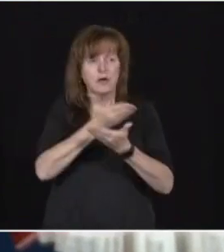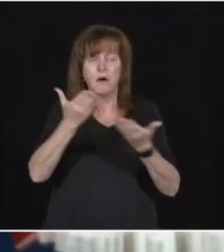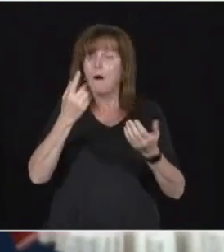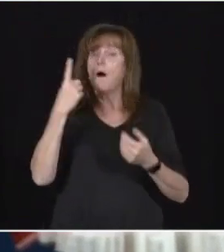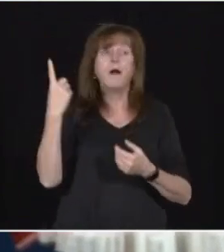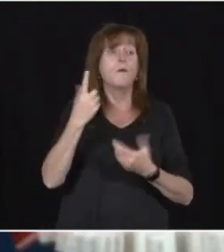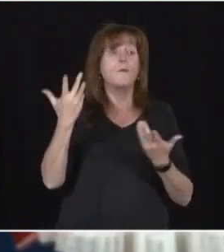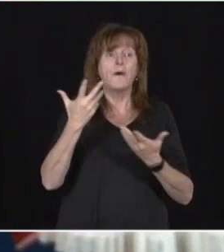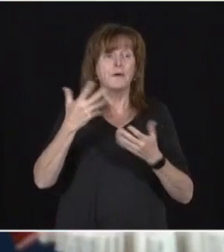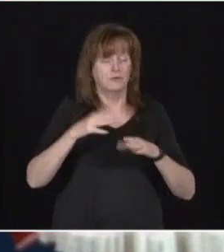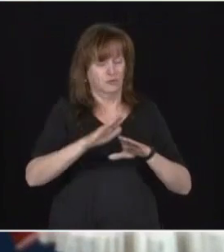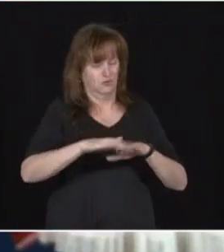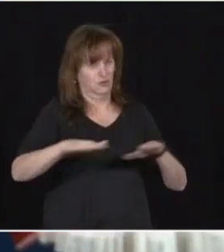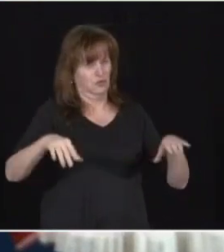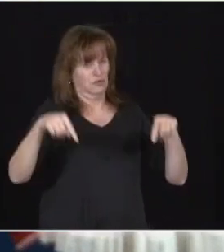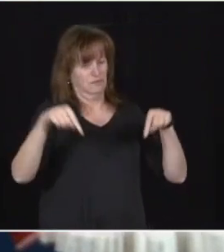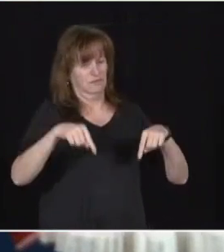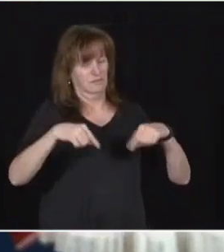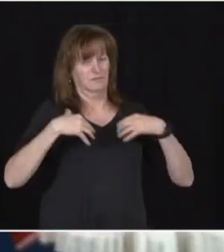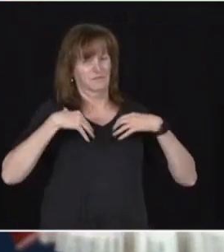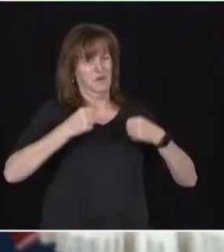Nothing is more important.